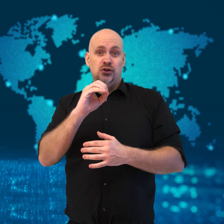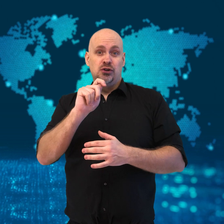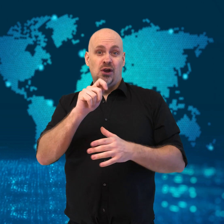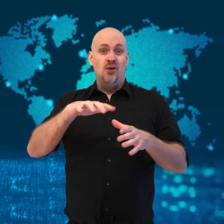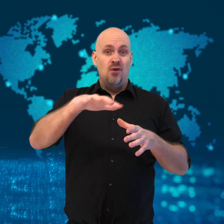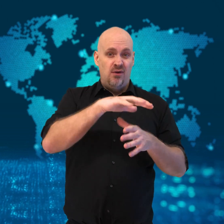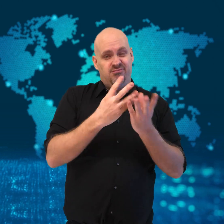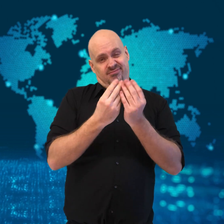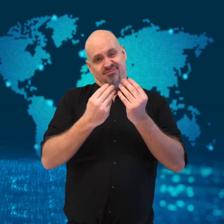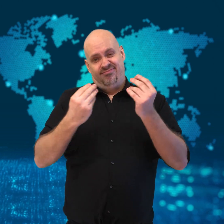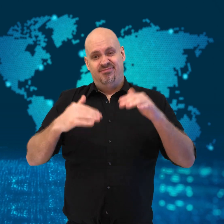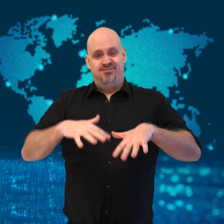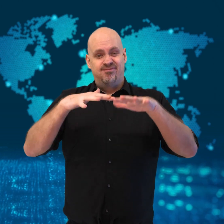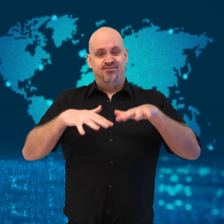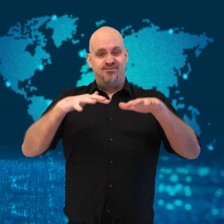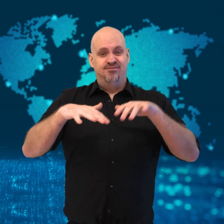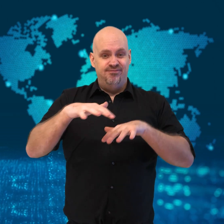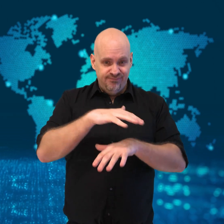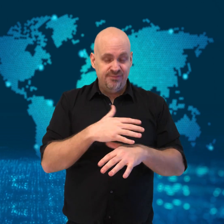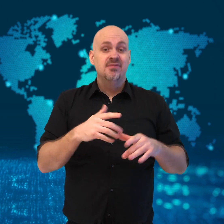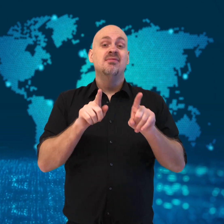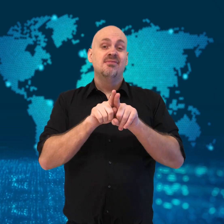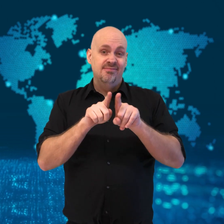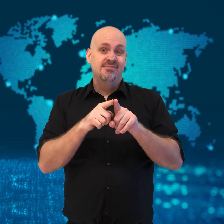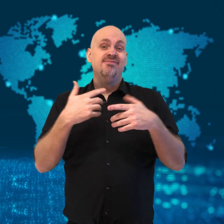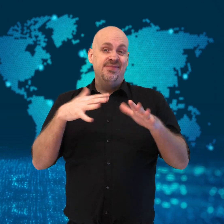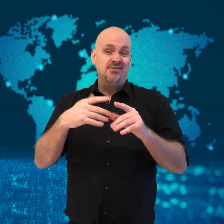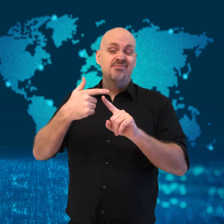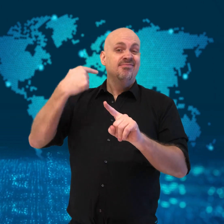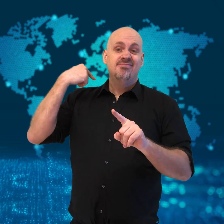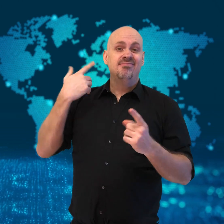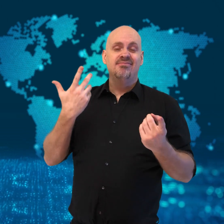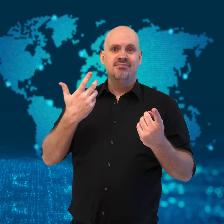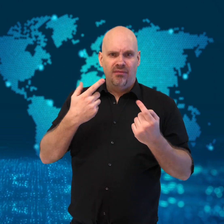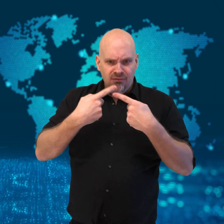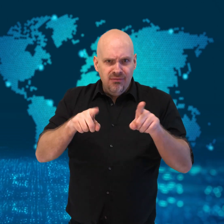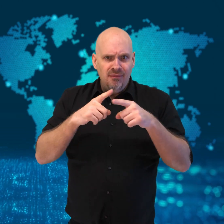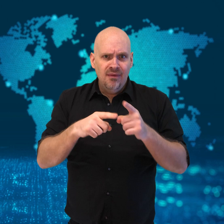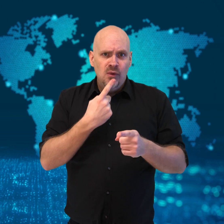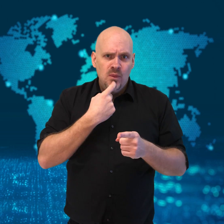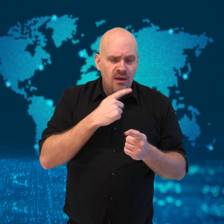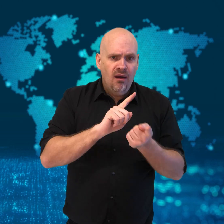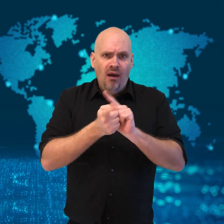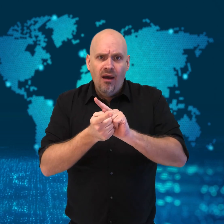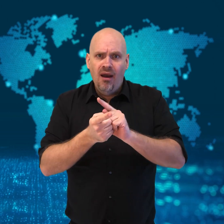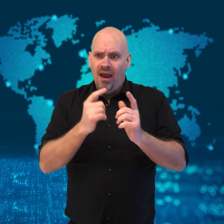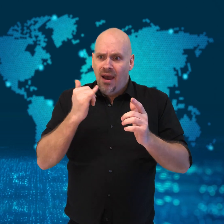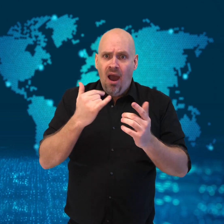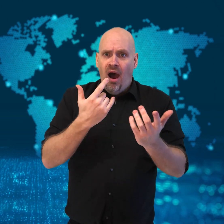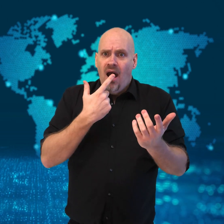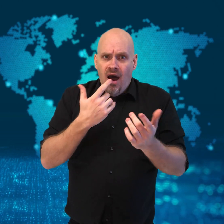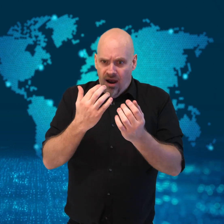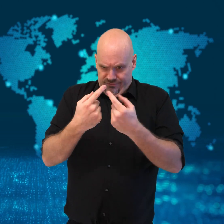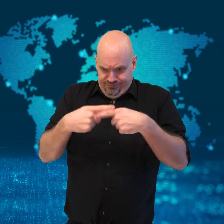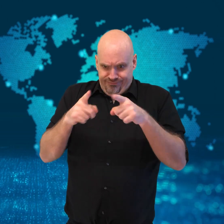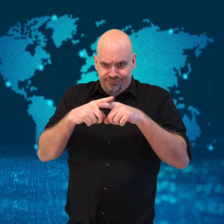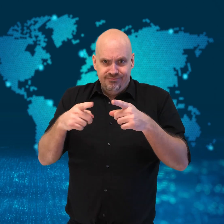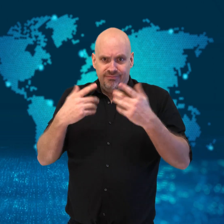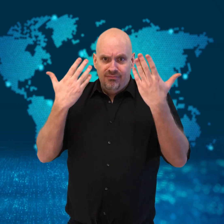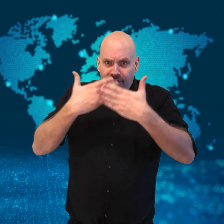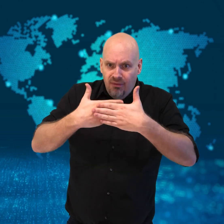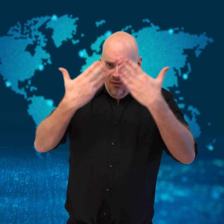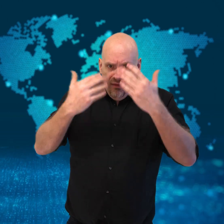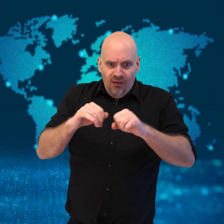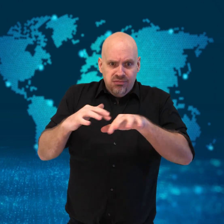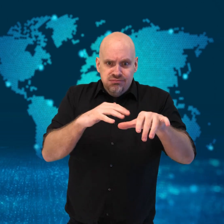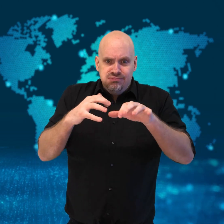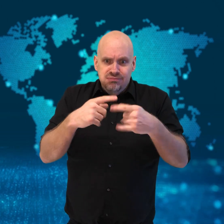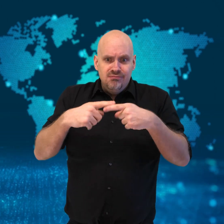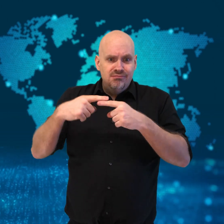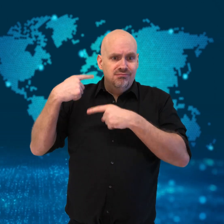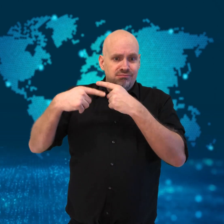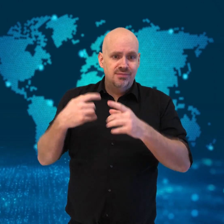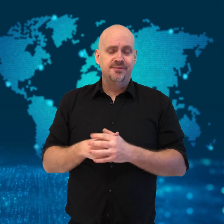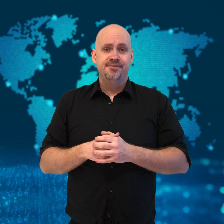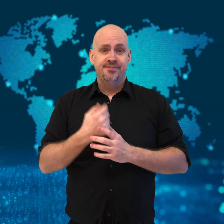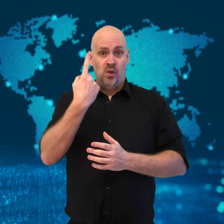and flooding in the Jenggot area has brought different colors in the past.